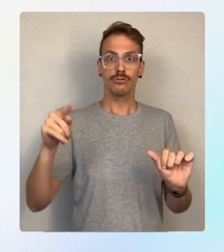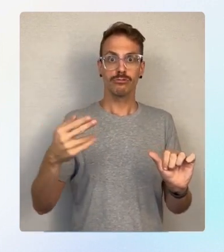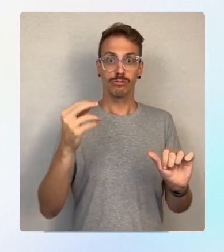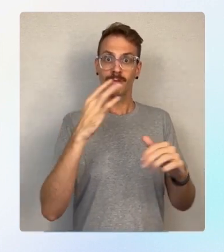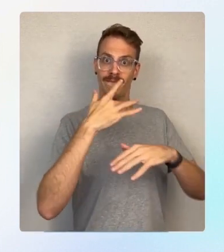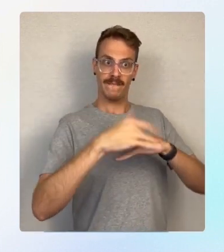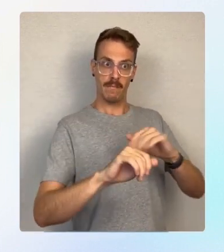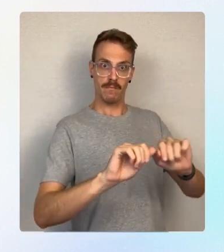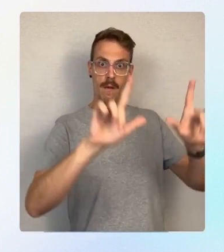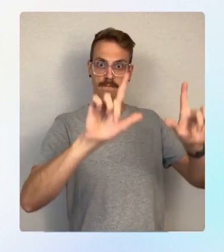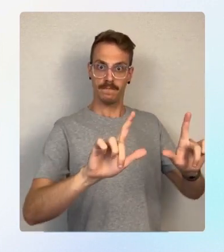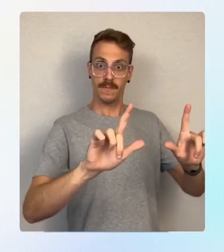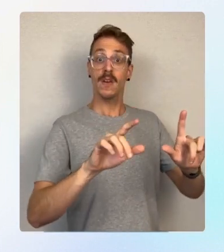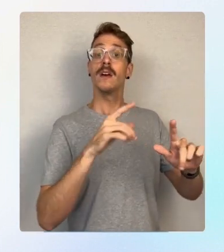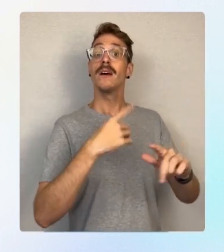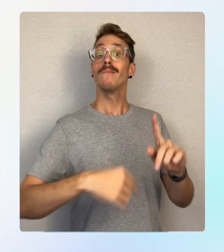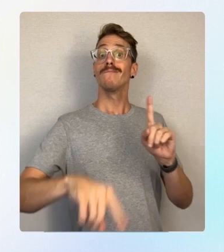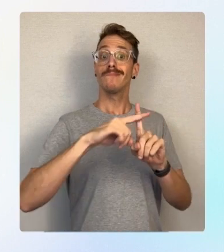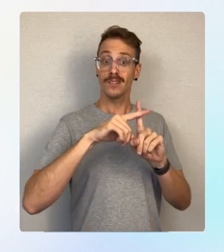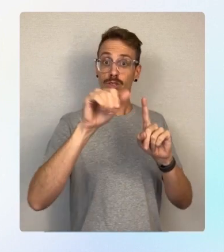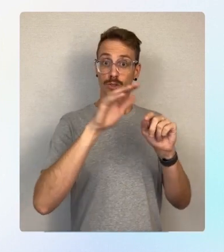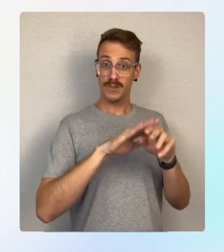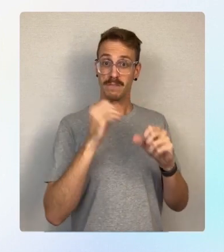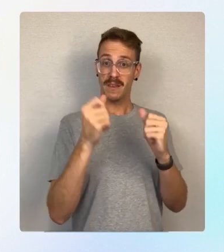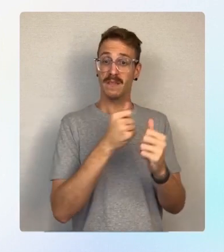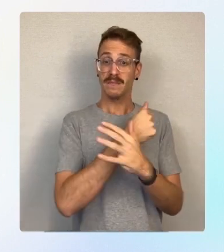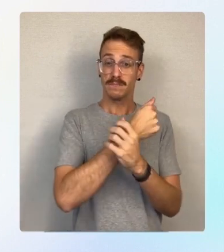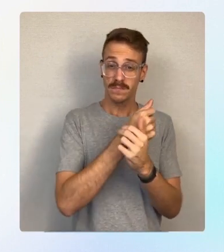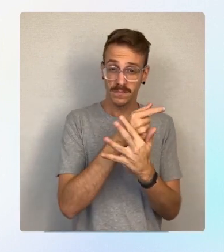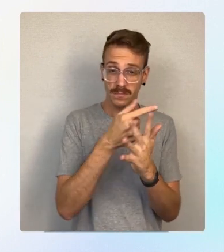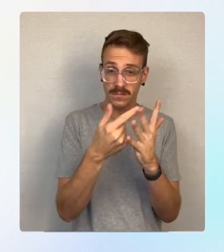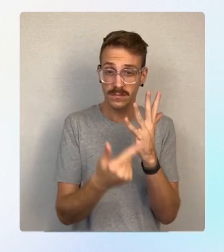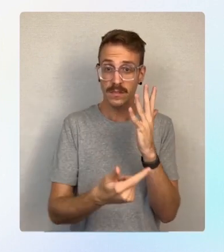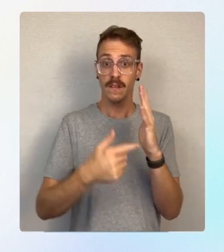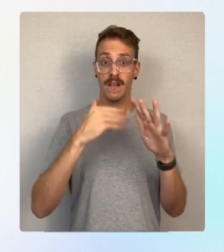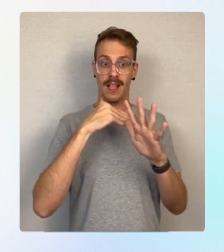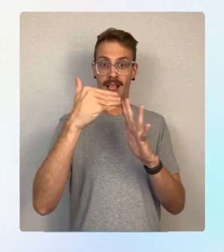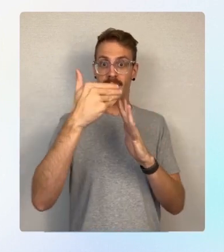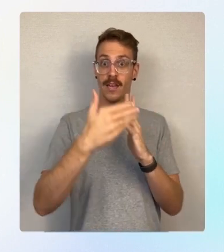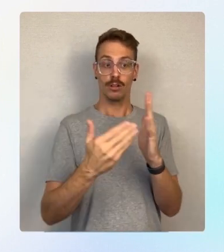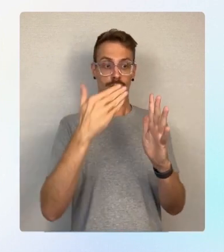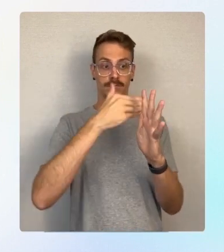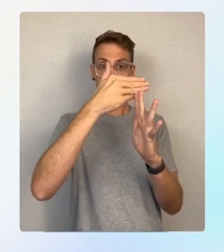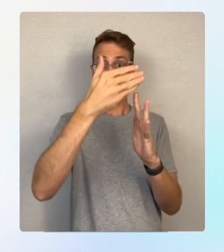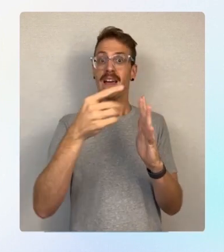you can create multiple layers of passthrough and choose the order in which they are composited.